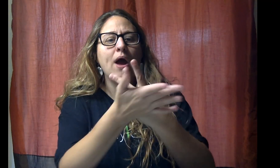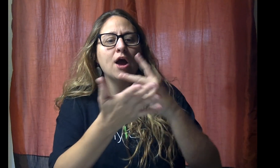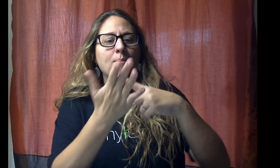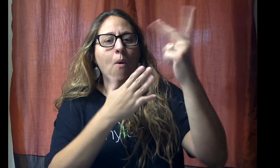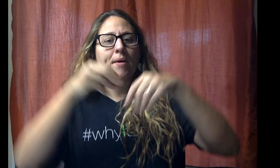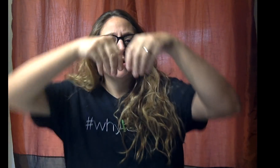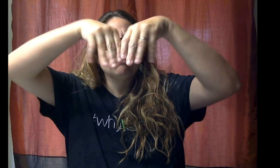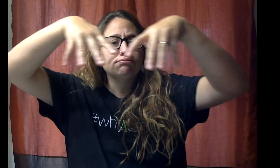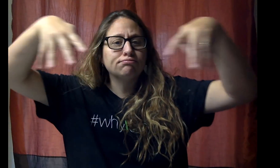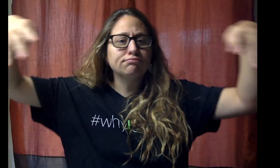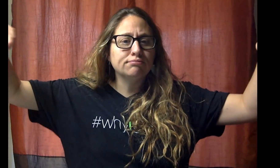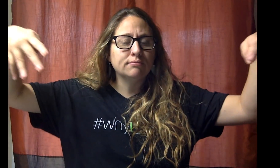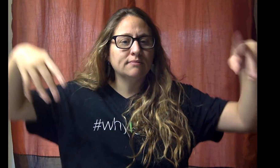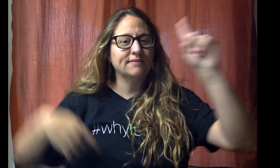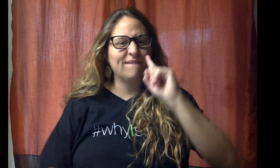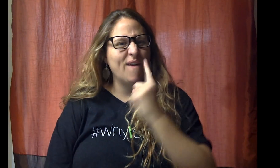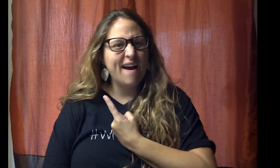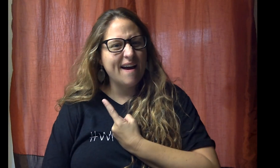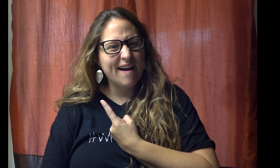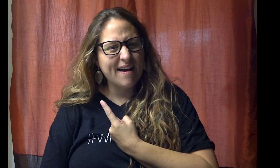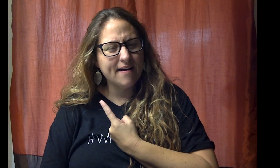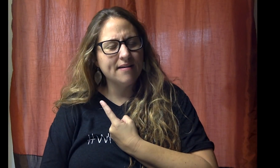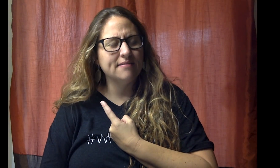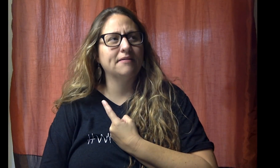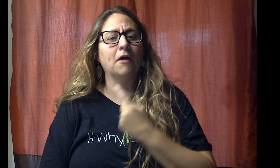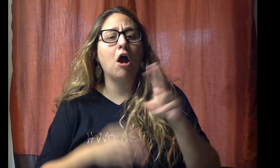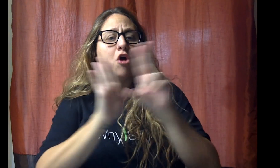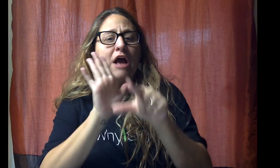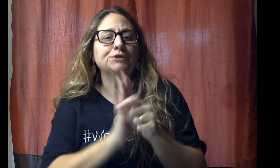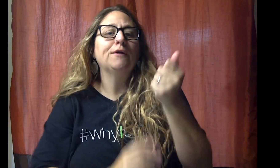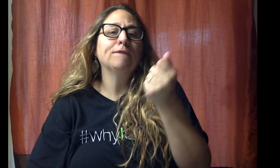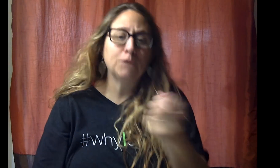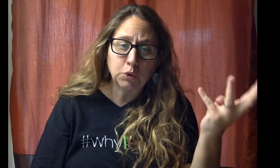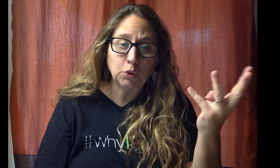Although, there were a few deaf undergraduate students.